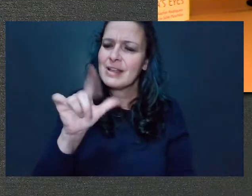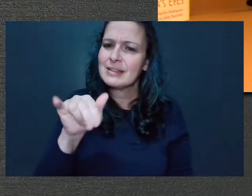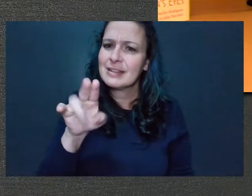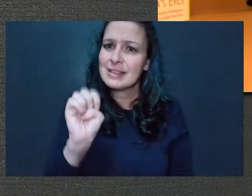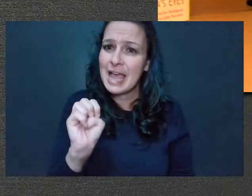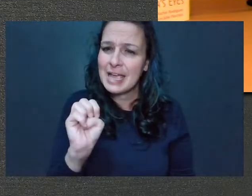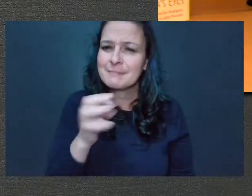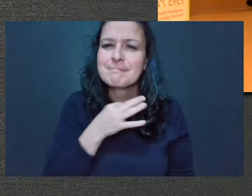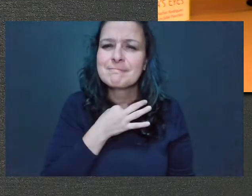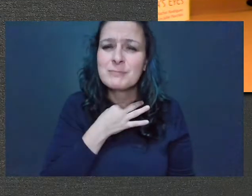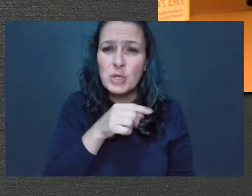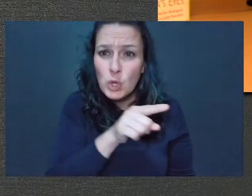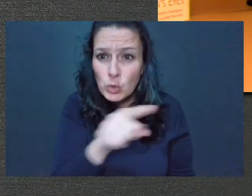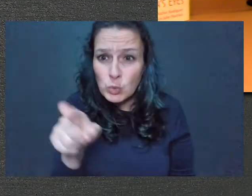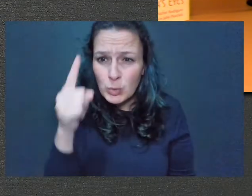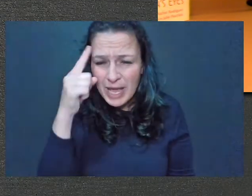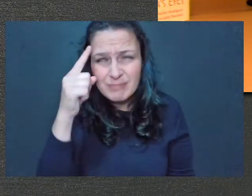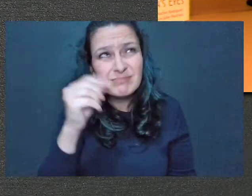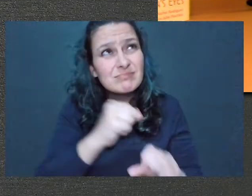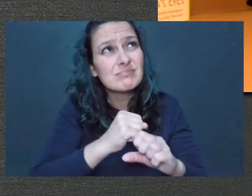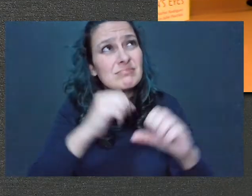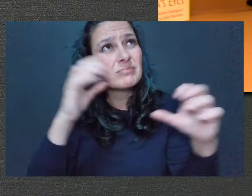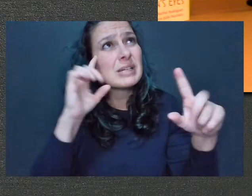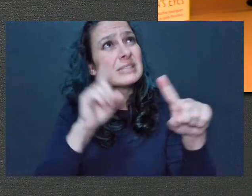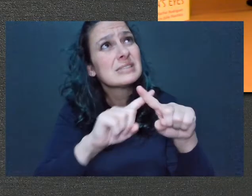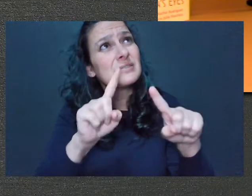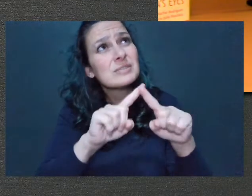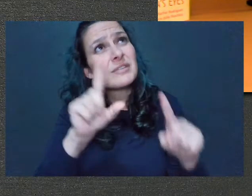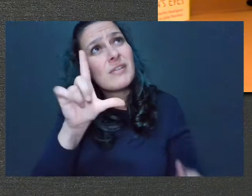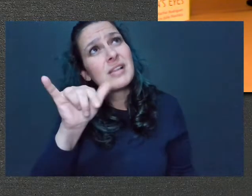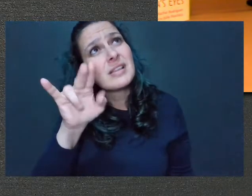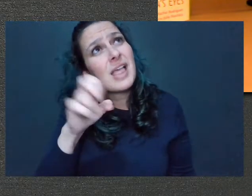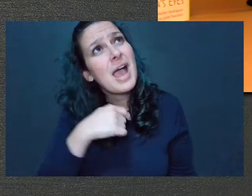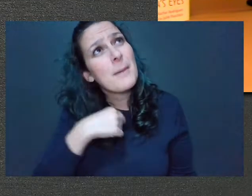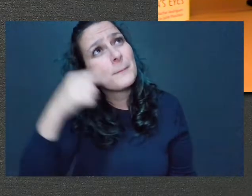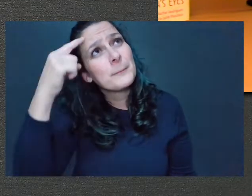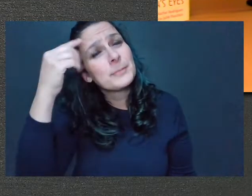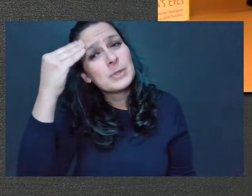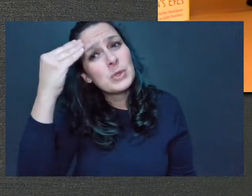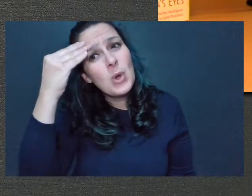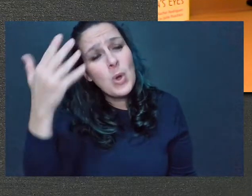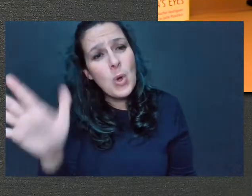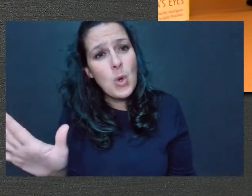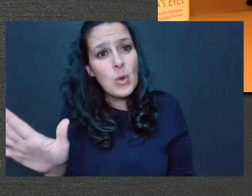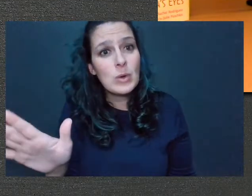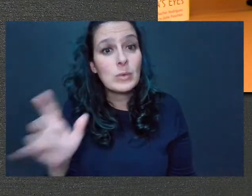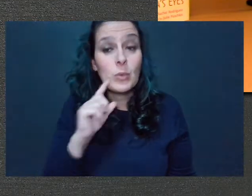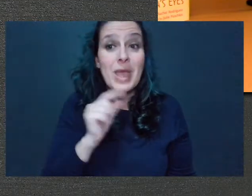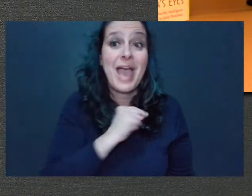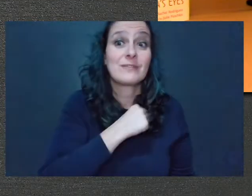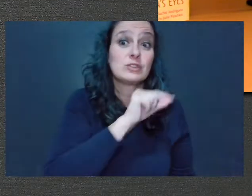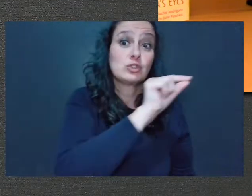Can you think of some lines that you know of? We have straight lines.